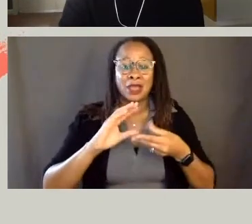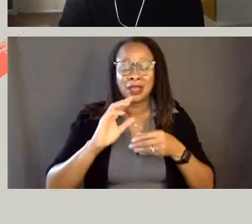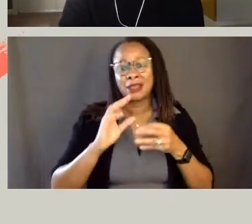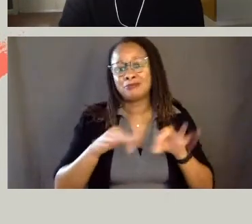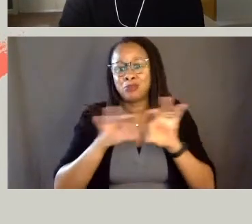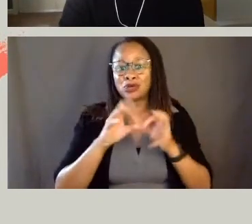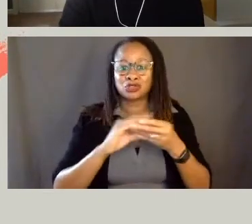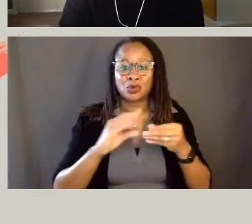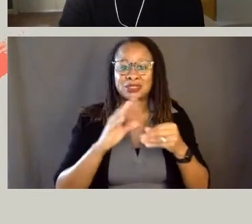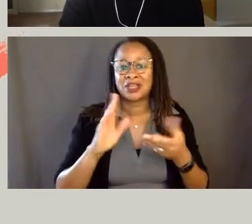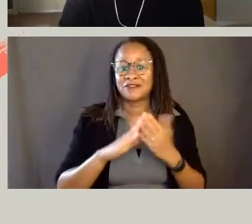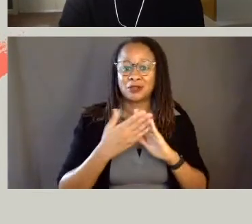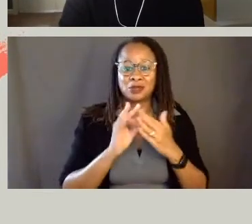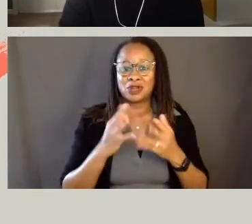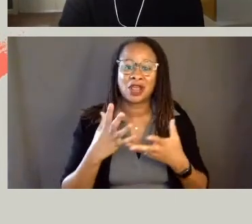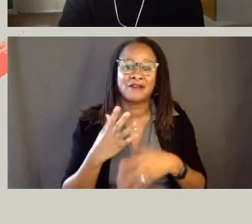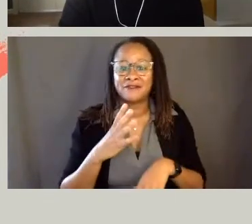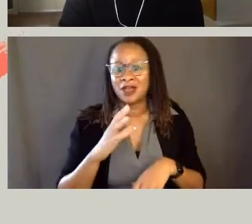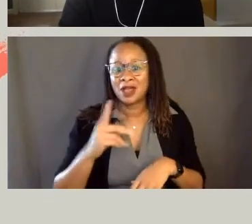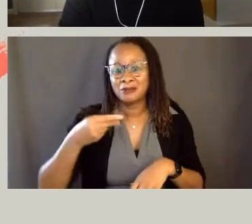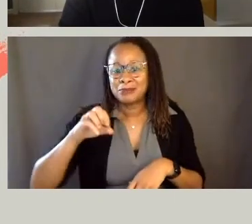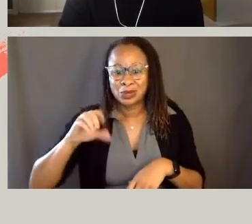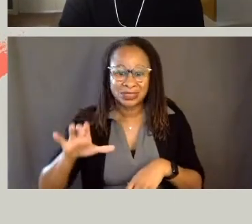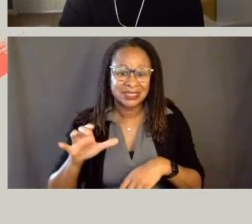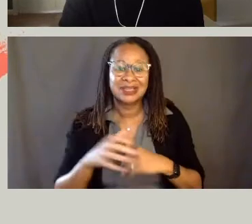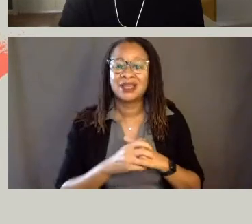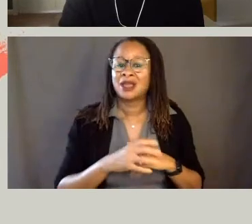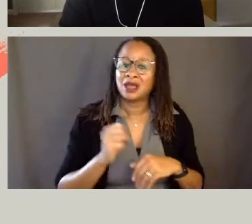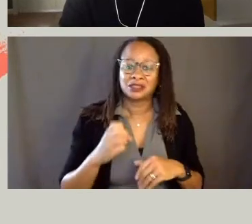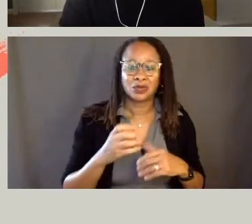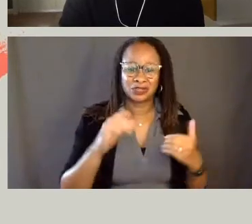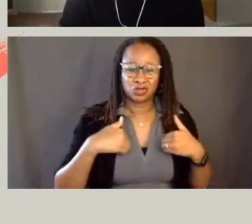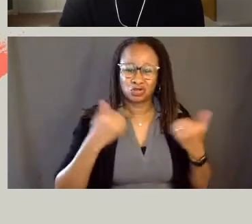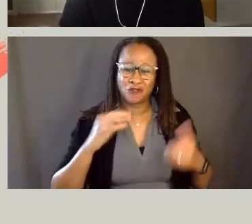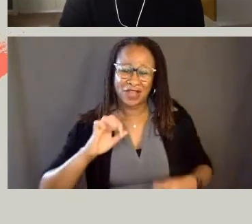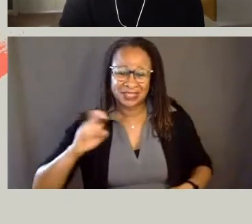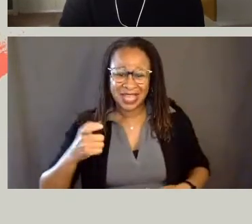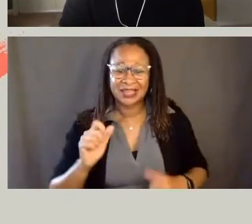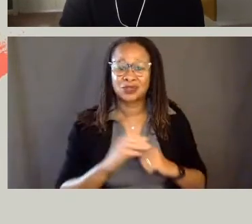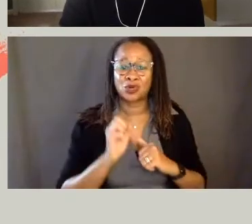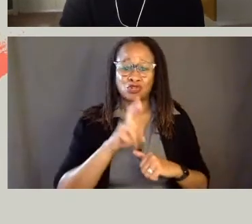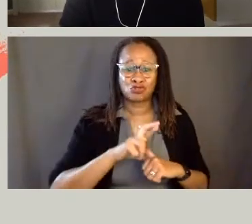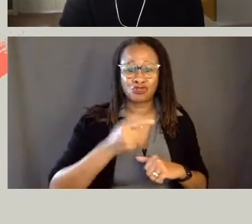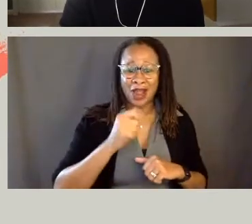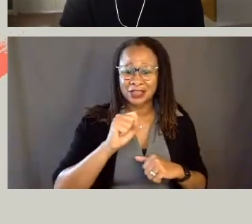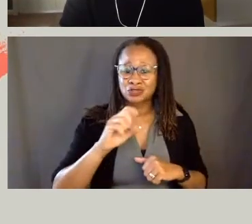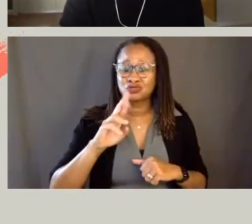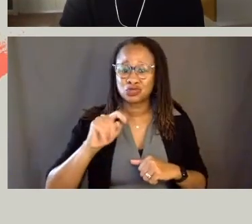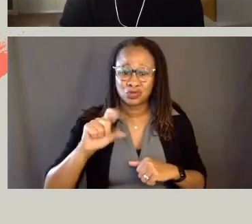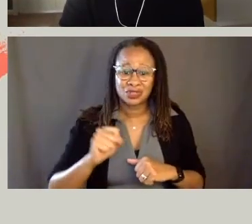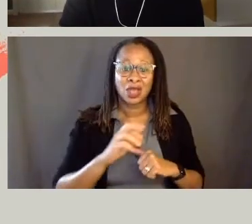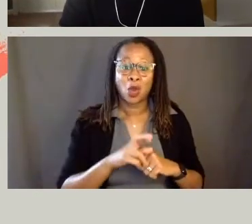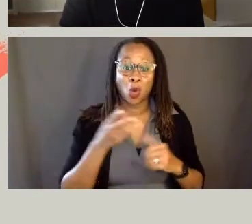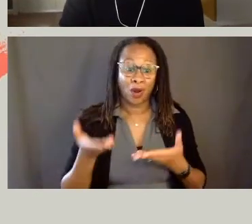because you've got facts and you're a grassroots organization. Rather than saying, here's the money for you to do the work because you're the ones doing the work, right?